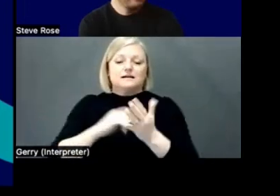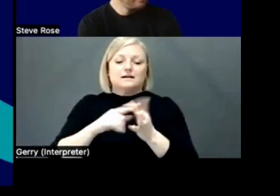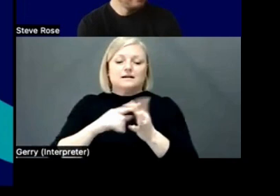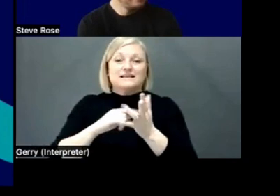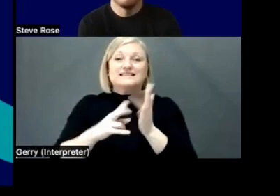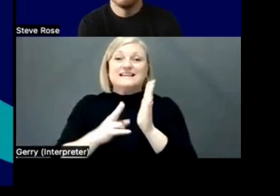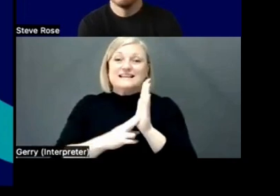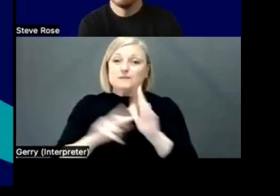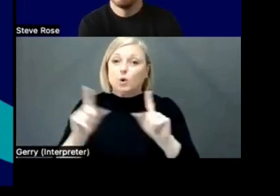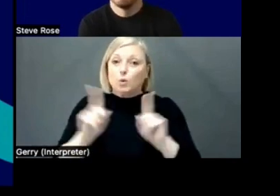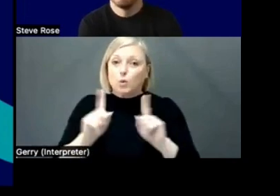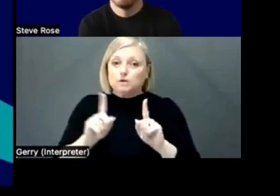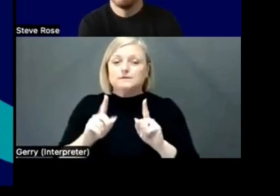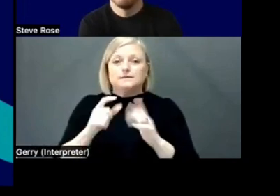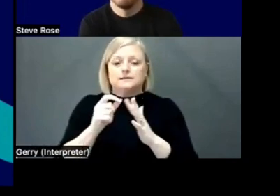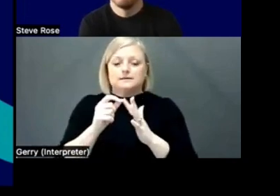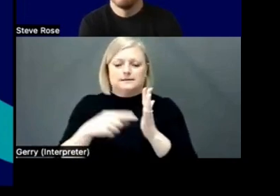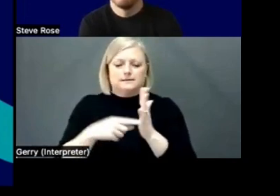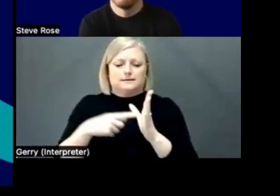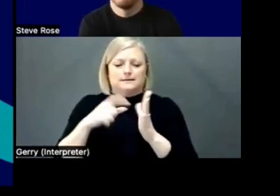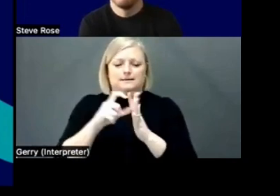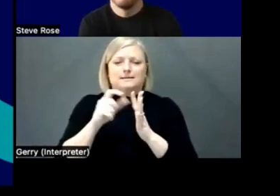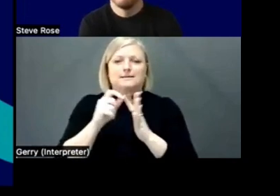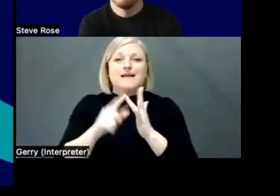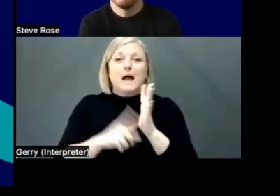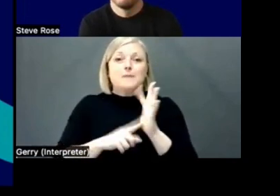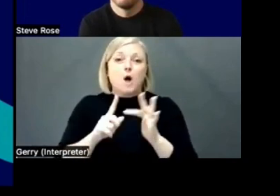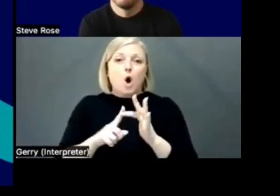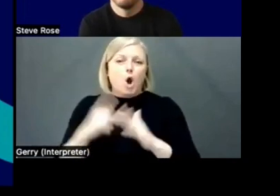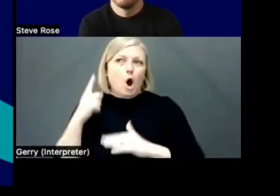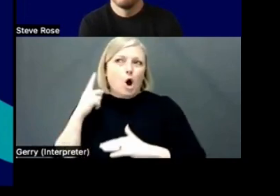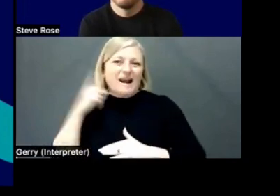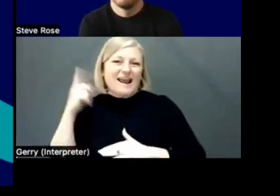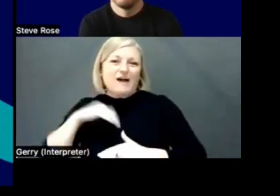So I have been hearing a lot of frogs but haven't seen any tadpoles.